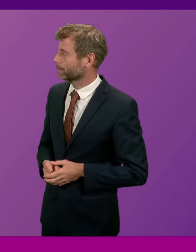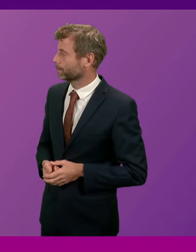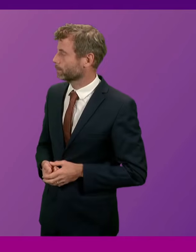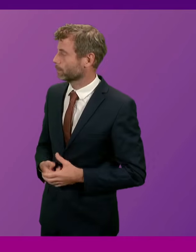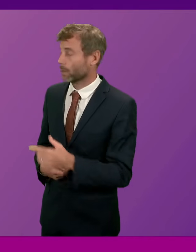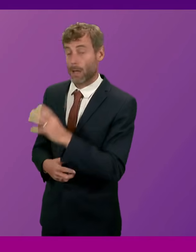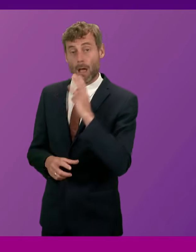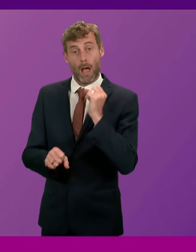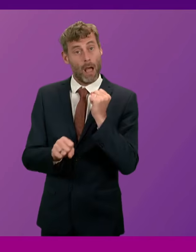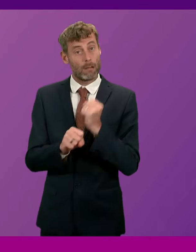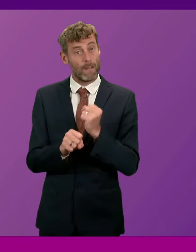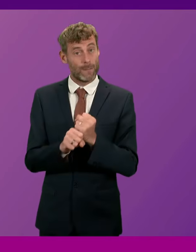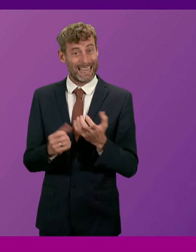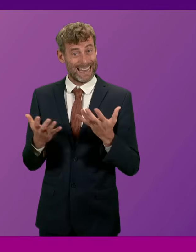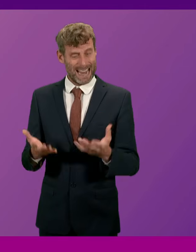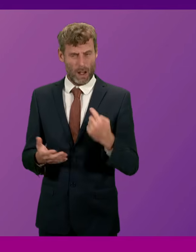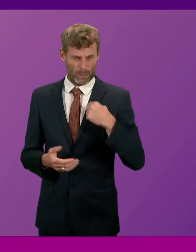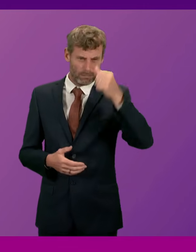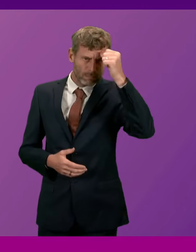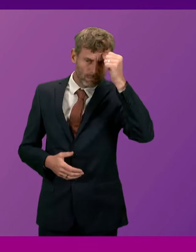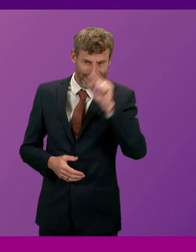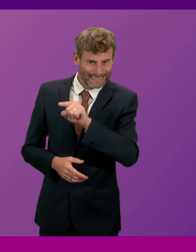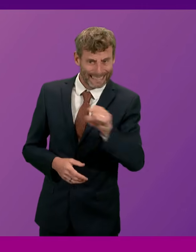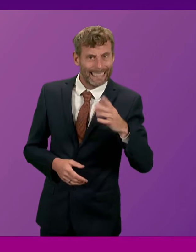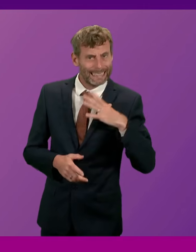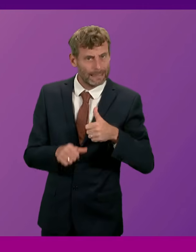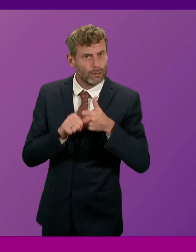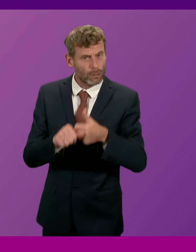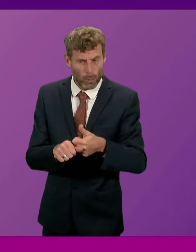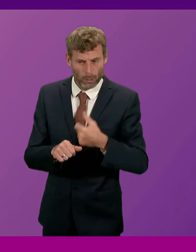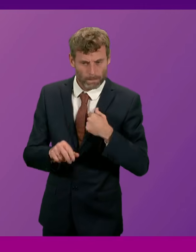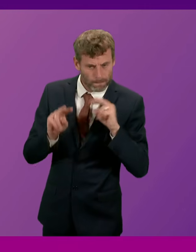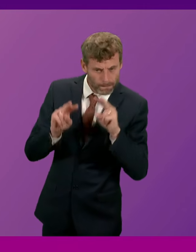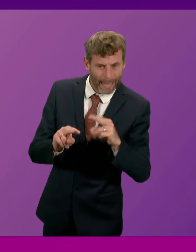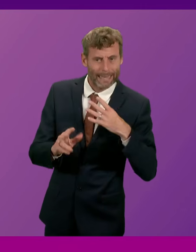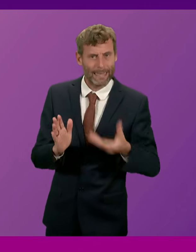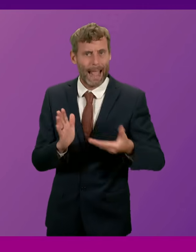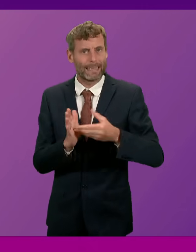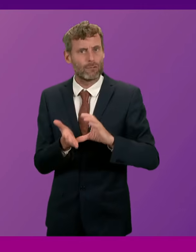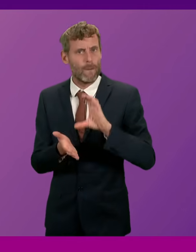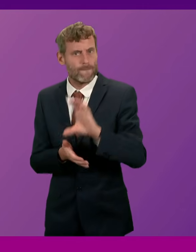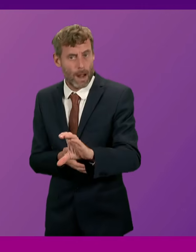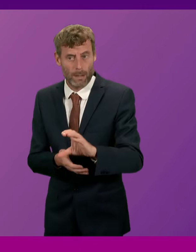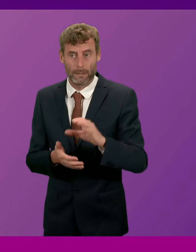The Government is putting in place additional financial support to areas where access is particularly challenging,